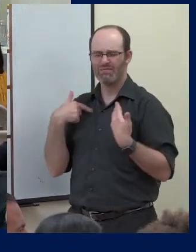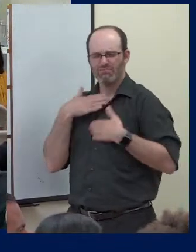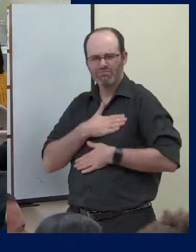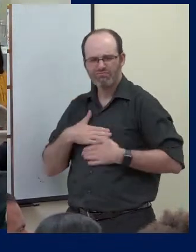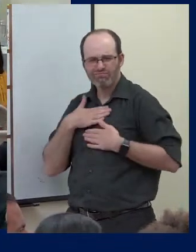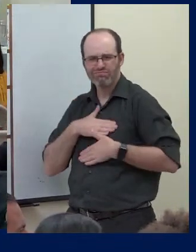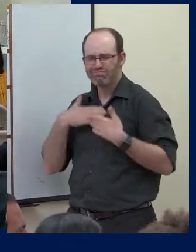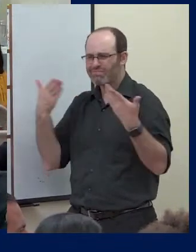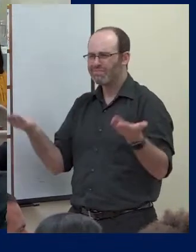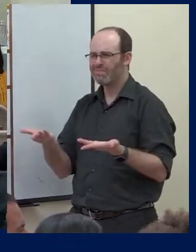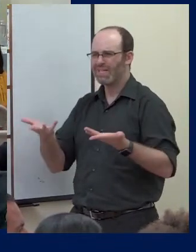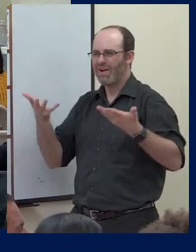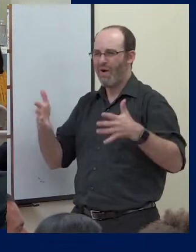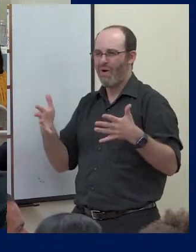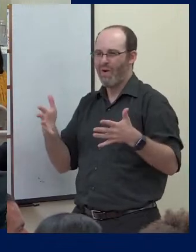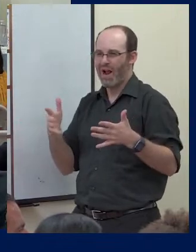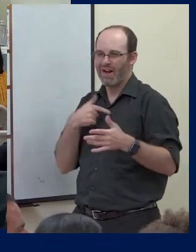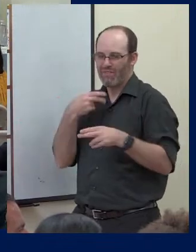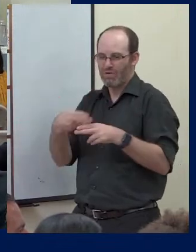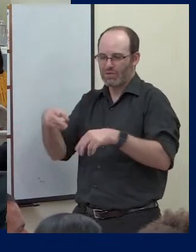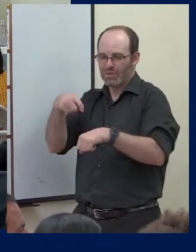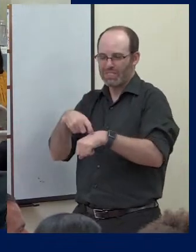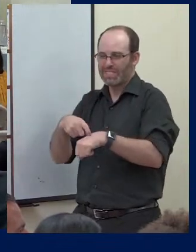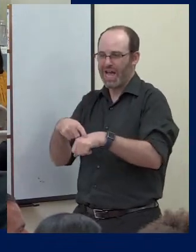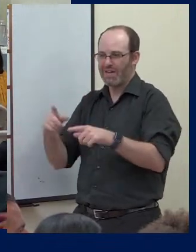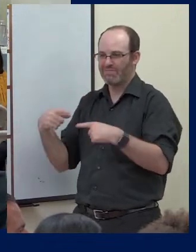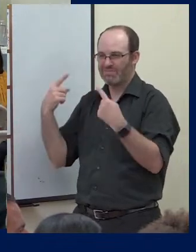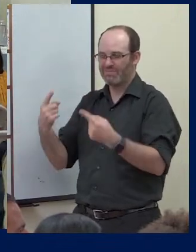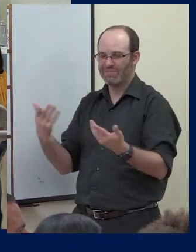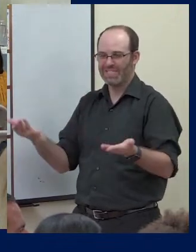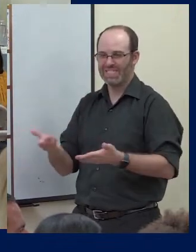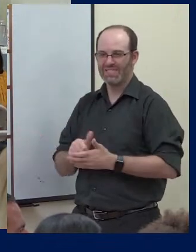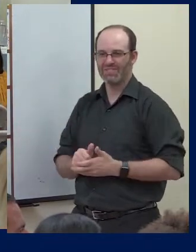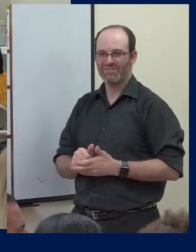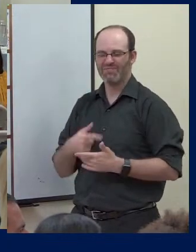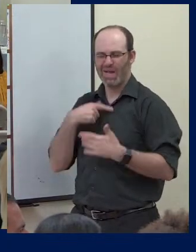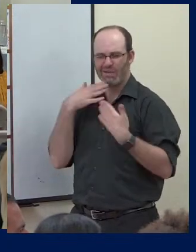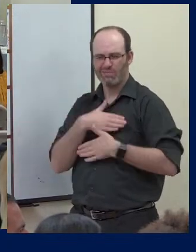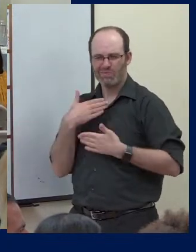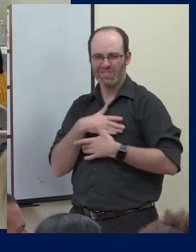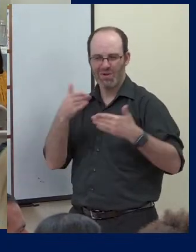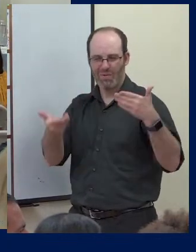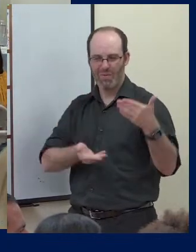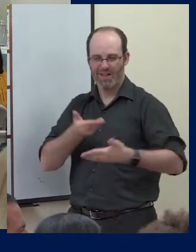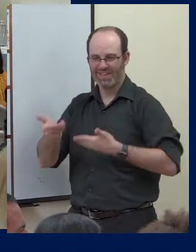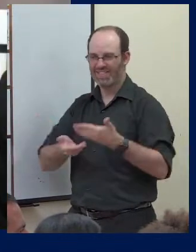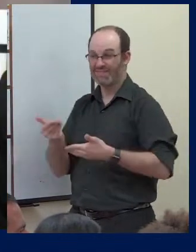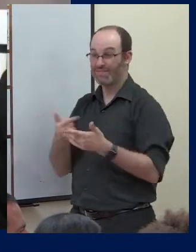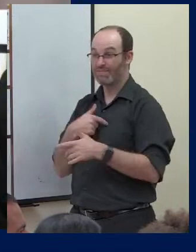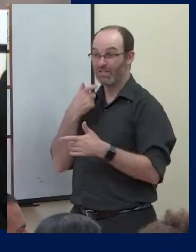here already in a short time we have been here appreciate I just learned I'm so lucky